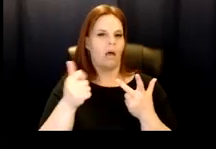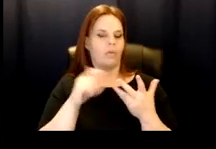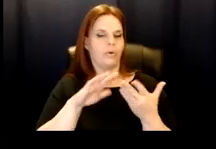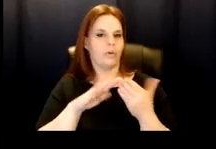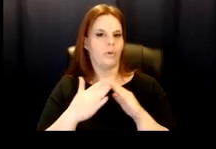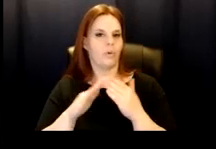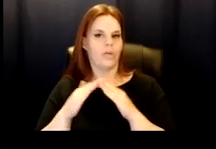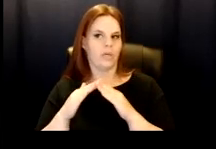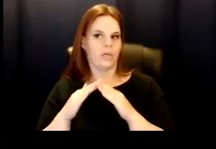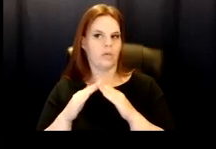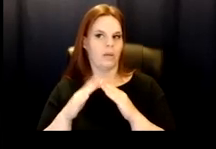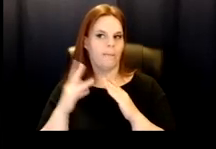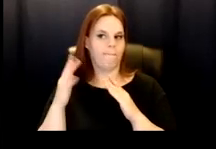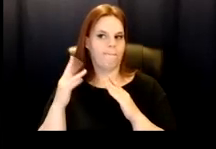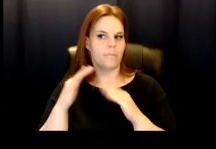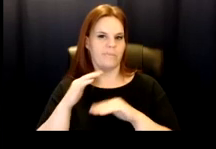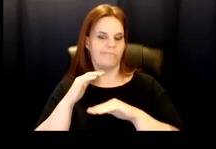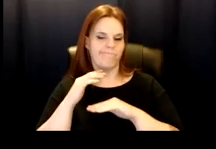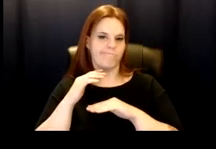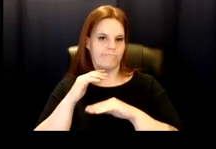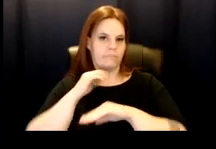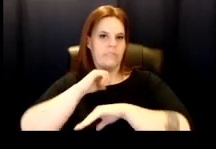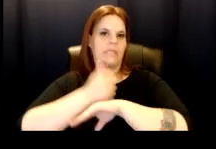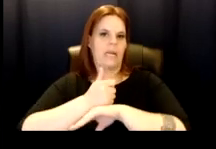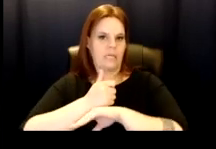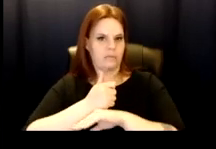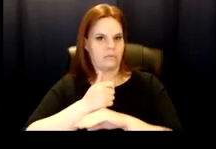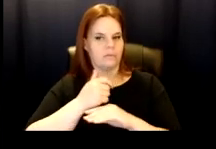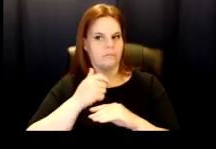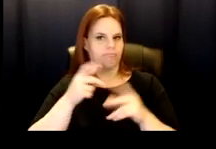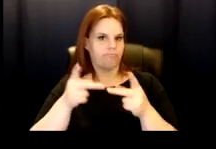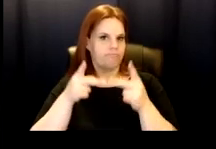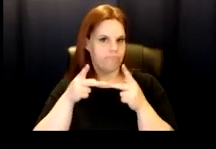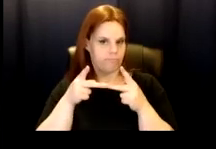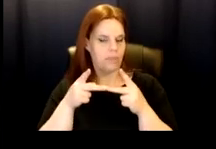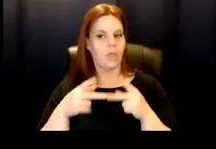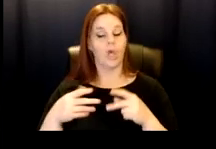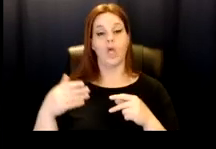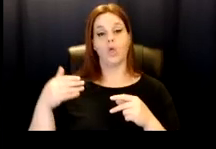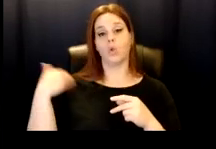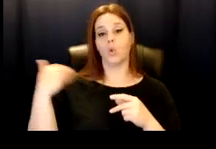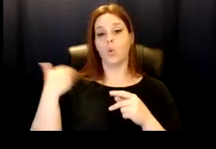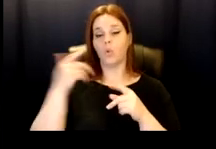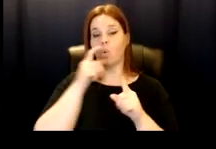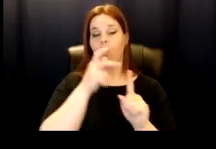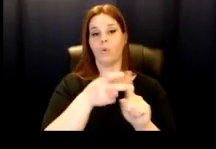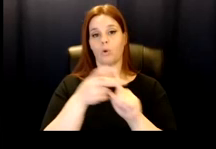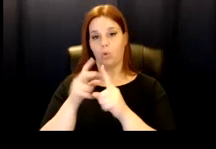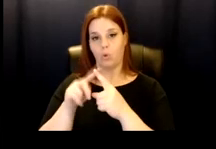other community settings. Youth who were recruited to participate were screened by our research